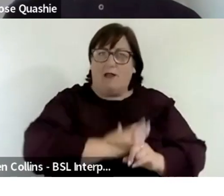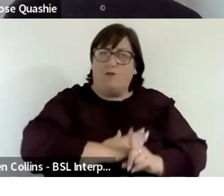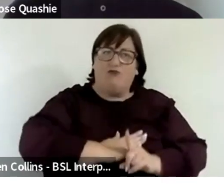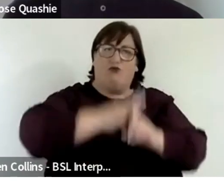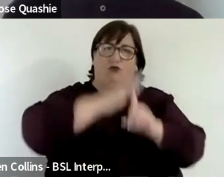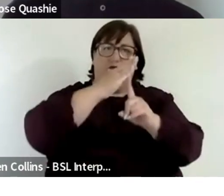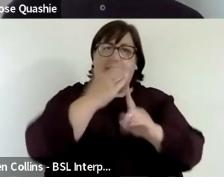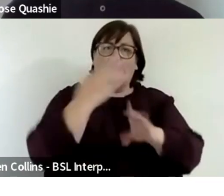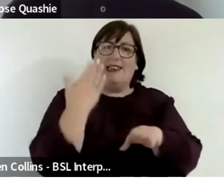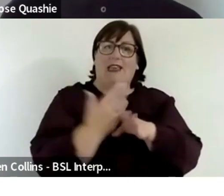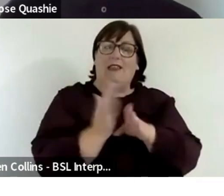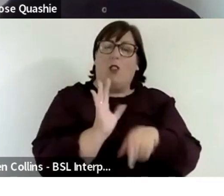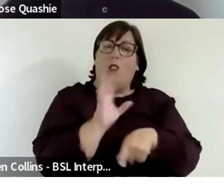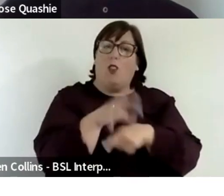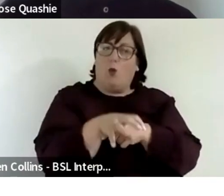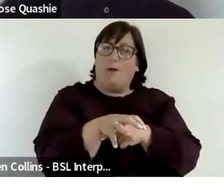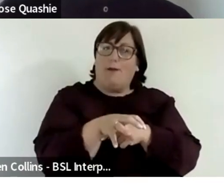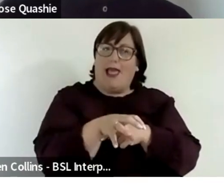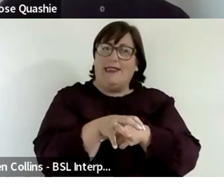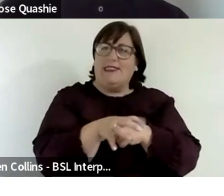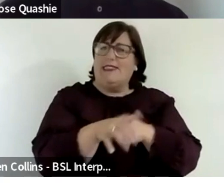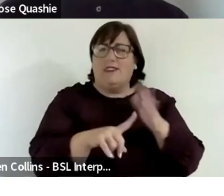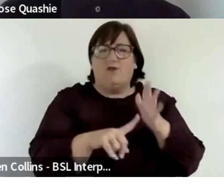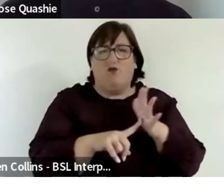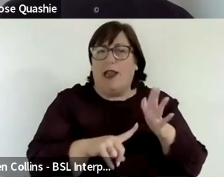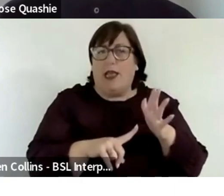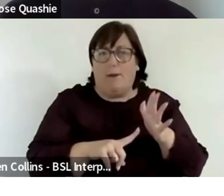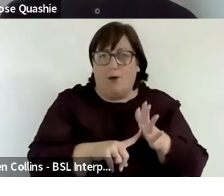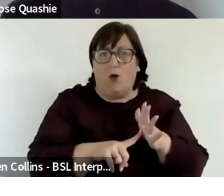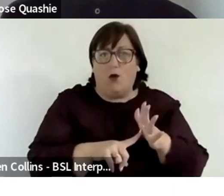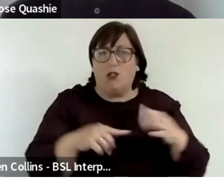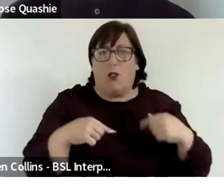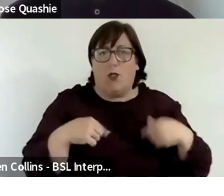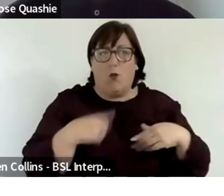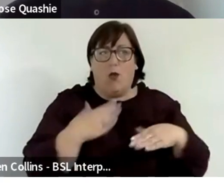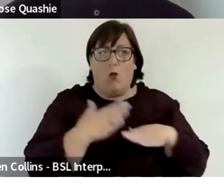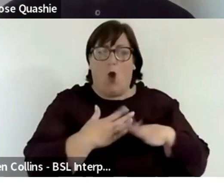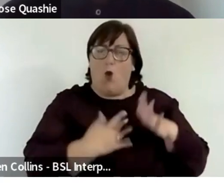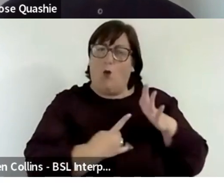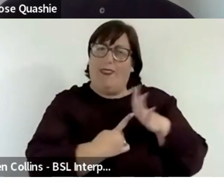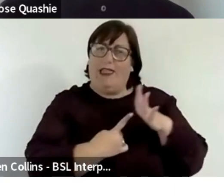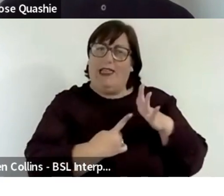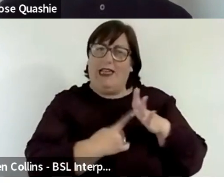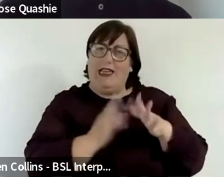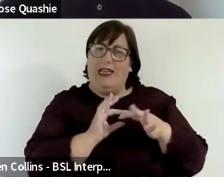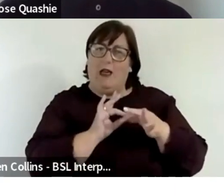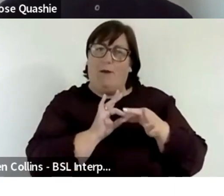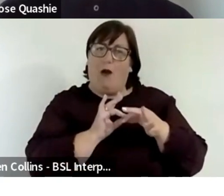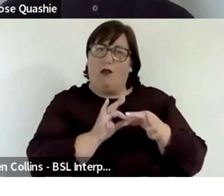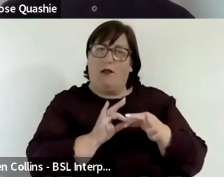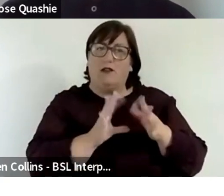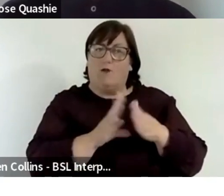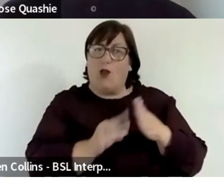It is really important in relation to this that we work with key partners, including Evenbreak, to make sure we